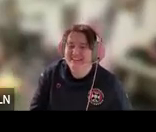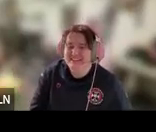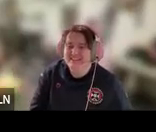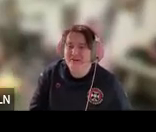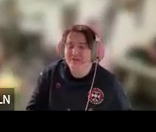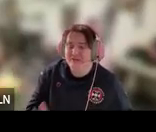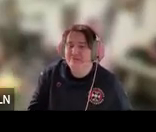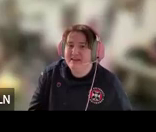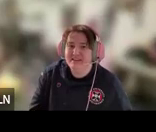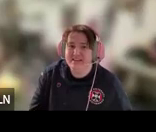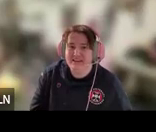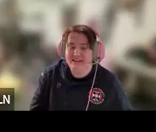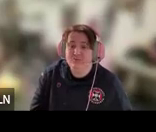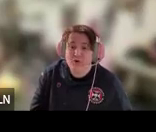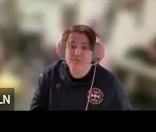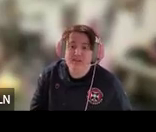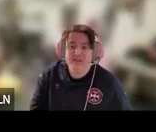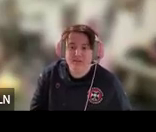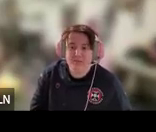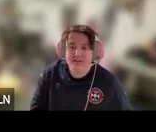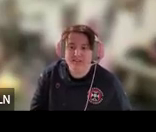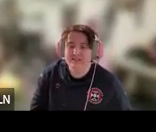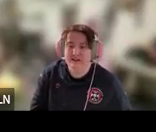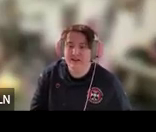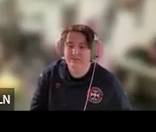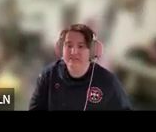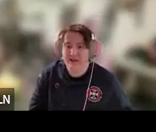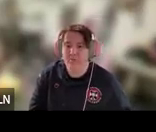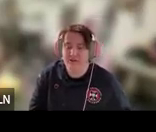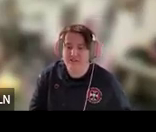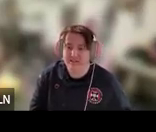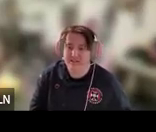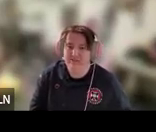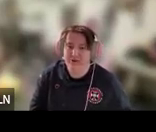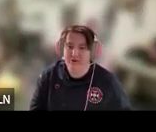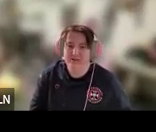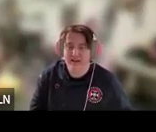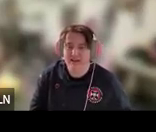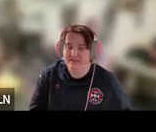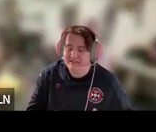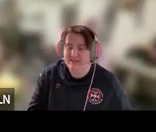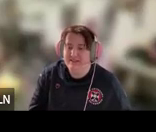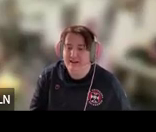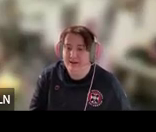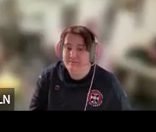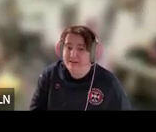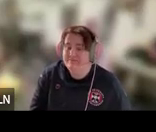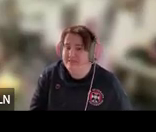So make it's worth making a complaint to help push that needle forward. And yeah,